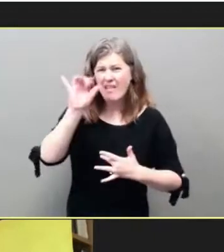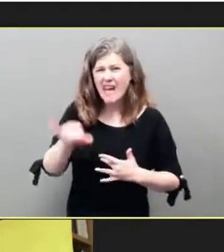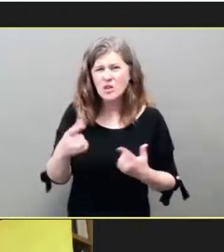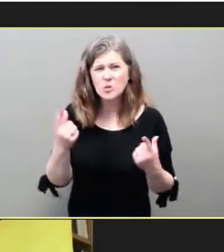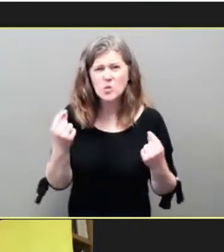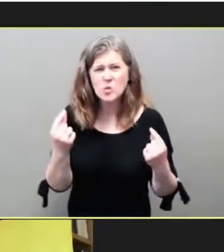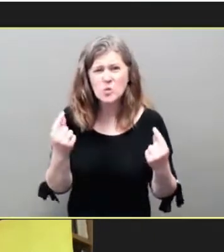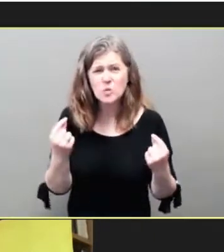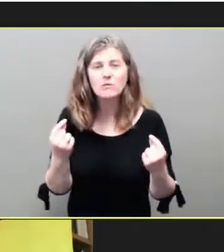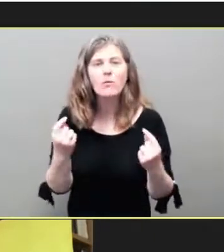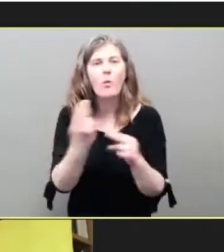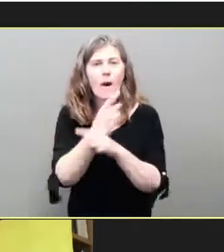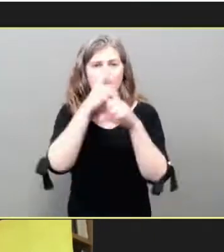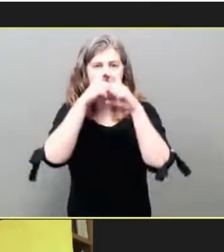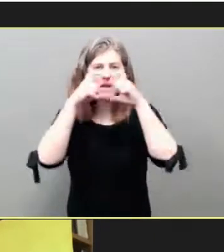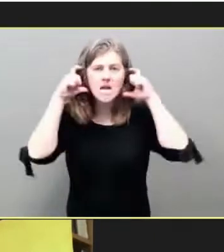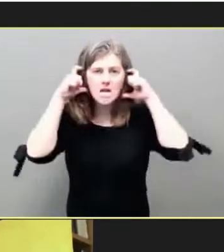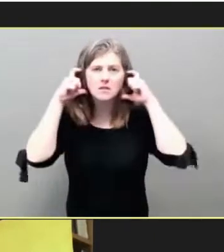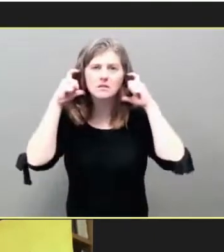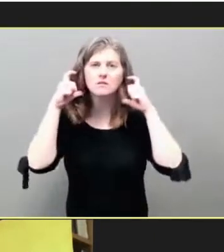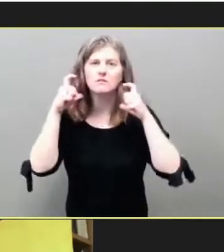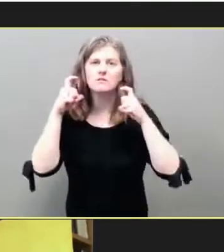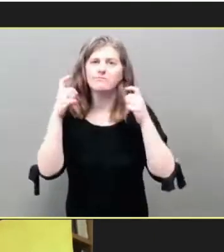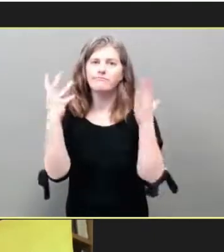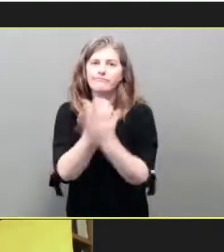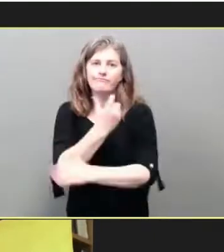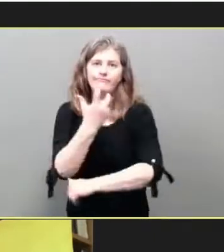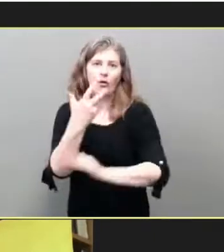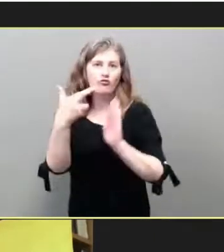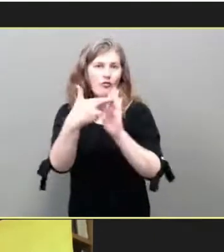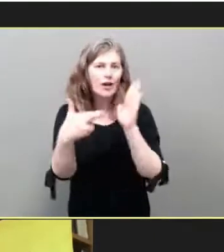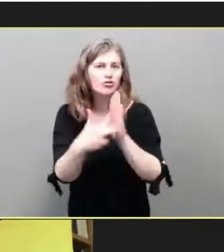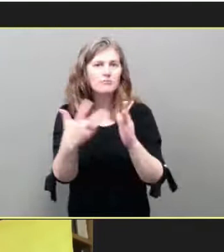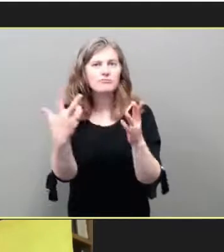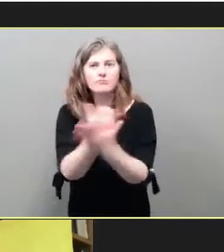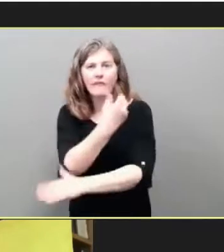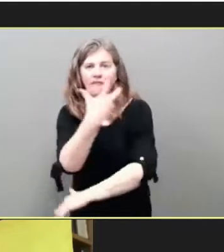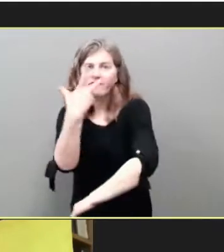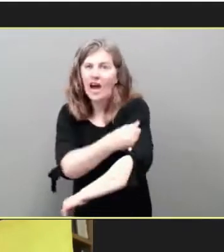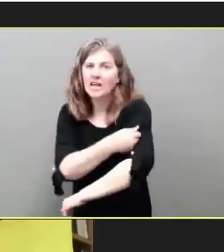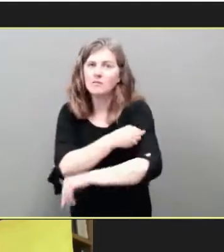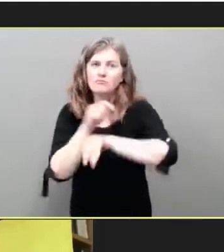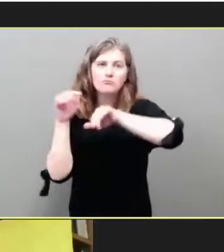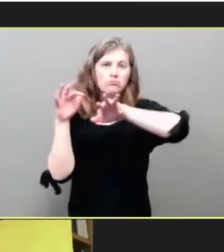where a mask, get back, get registered, get vaccinated because that is what we